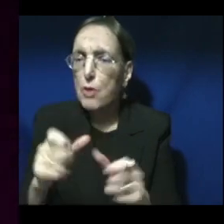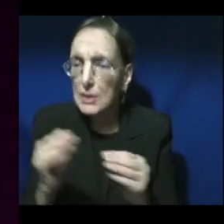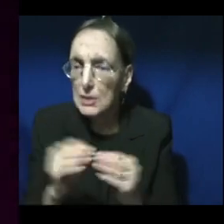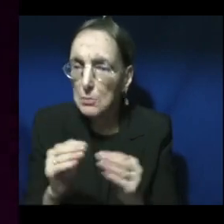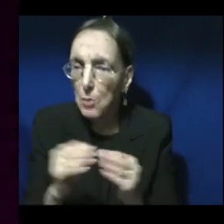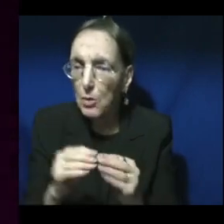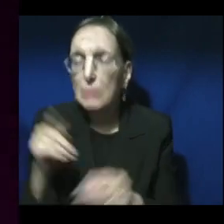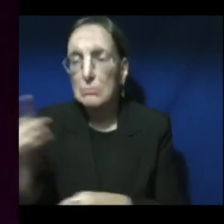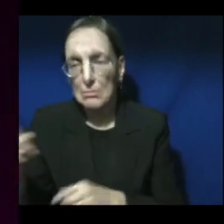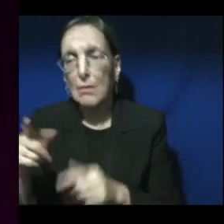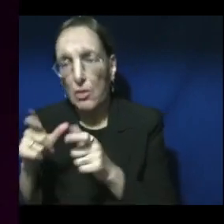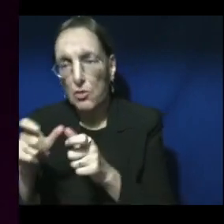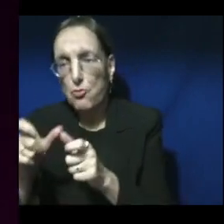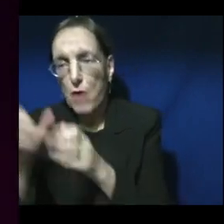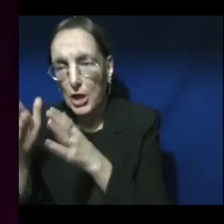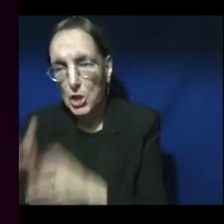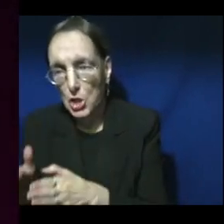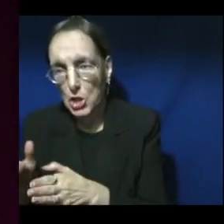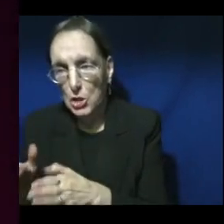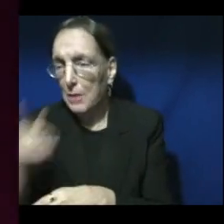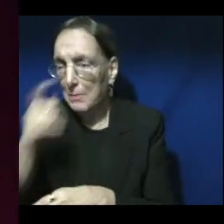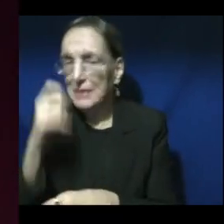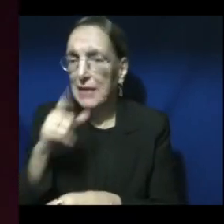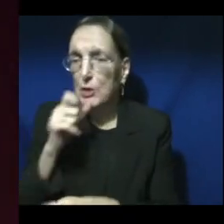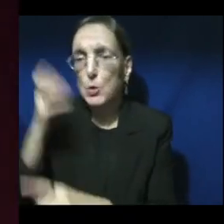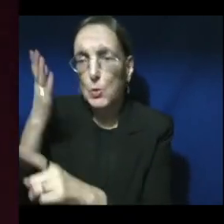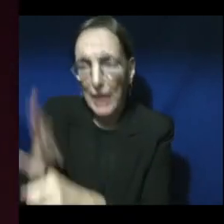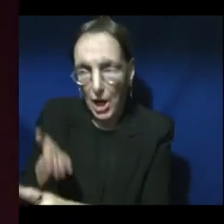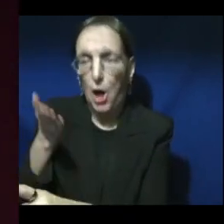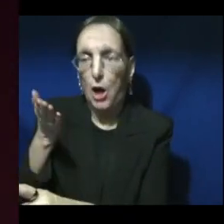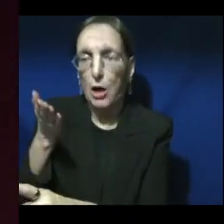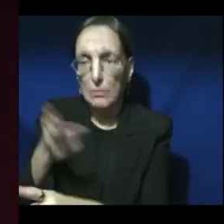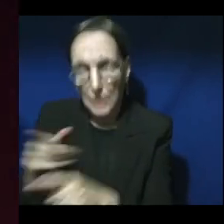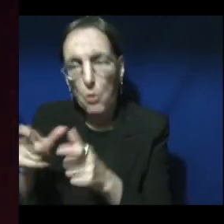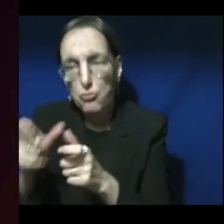are. Right? Want to describe someone else in a positive way? Don’t just say they lead. Say they